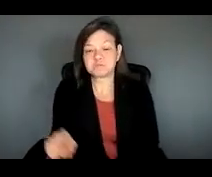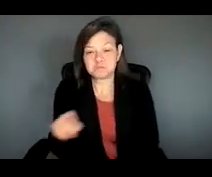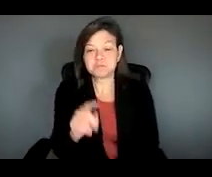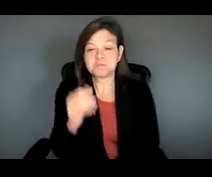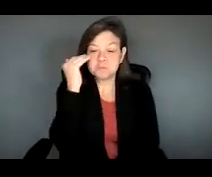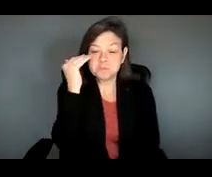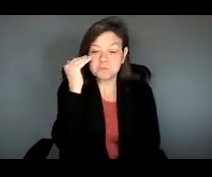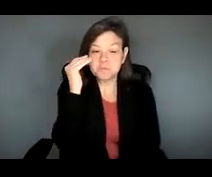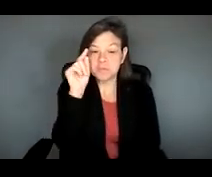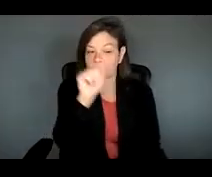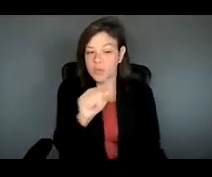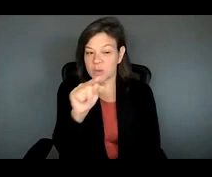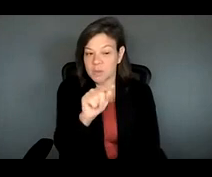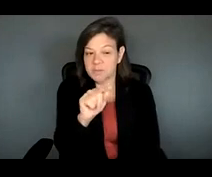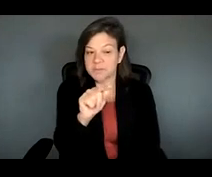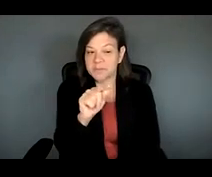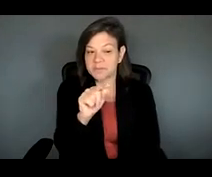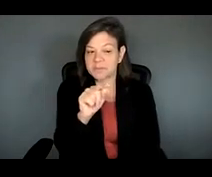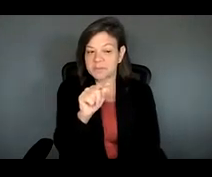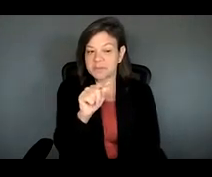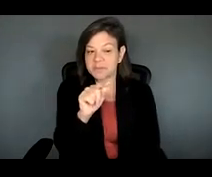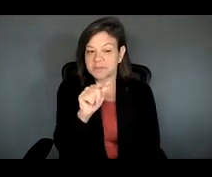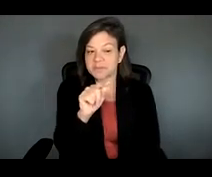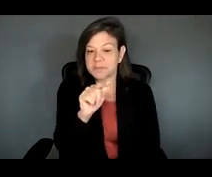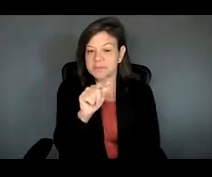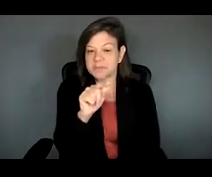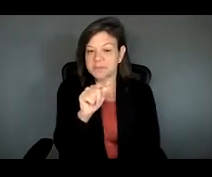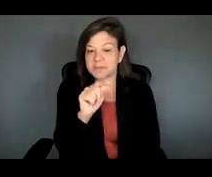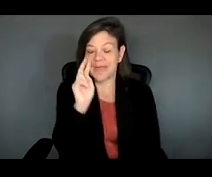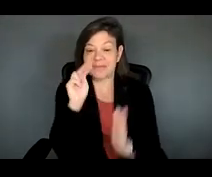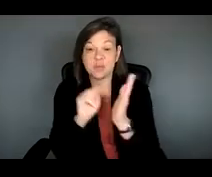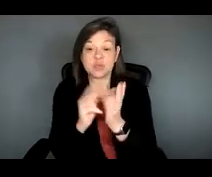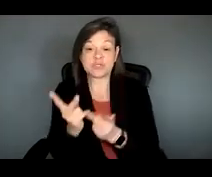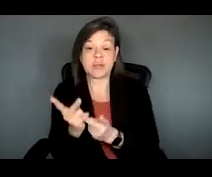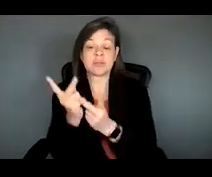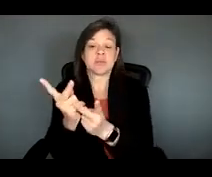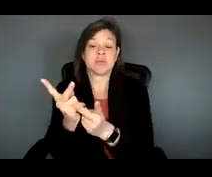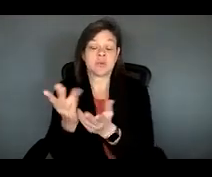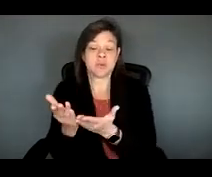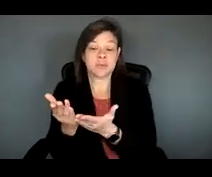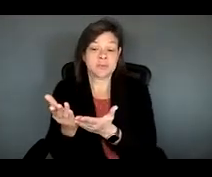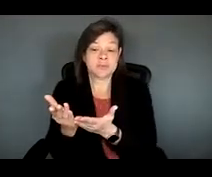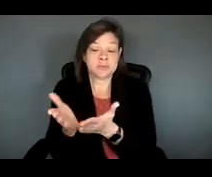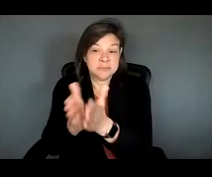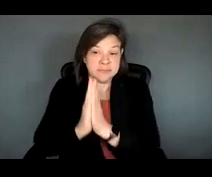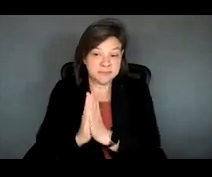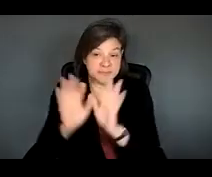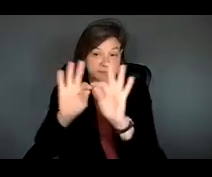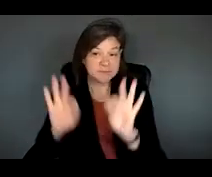if you looked at the proposal submission form, you probably already read descriptions of